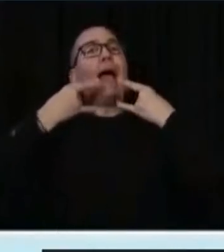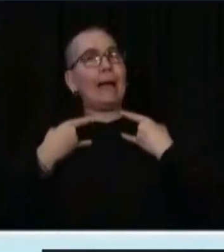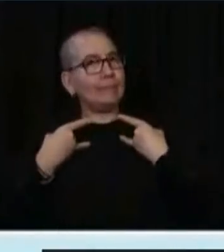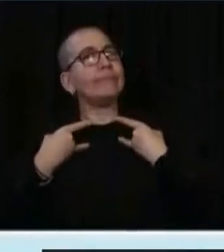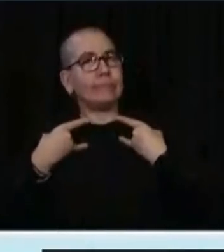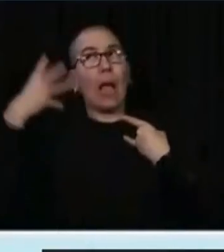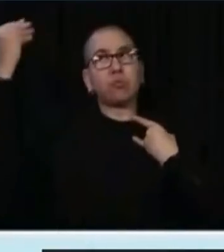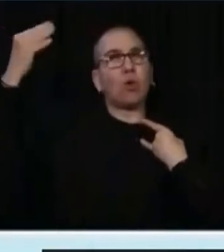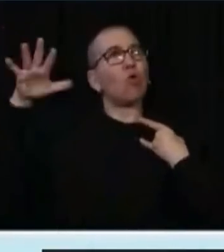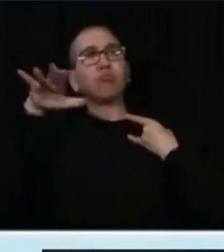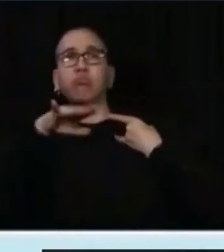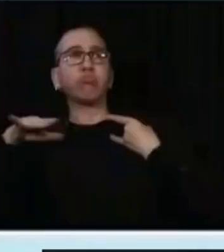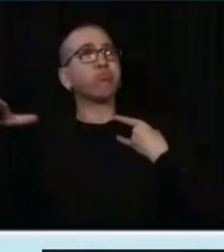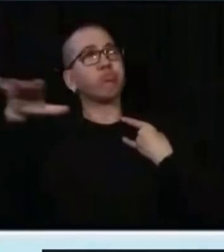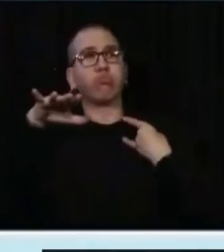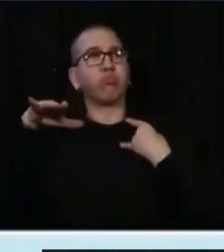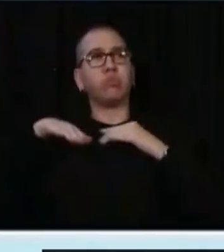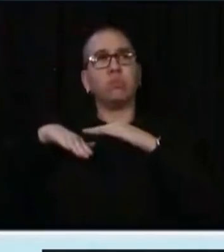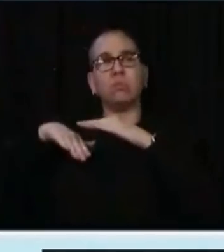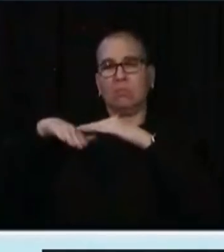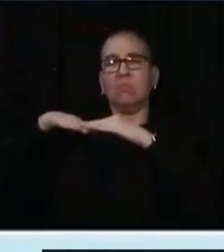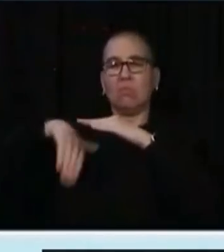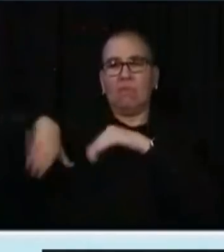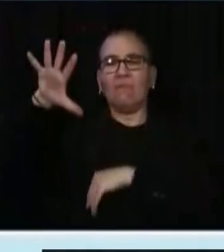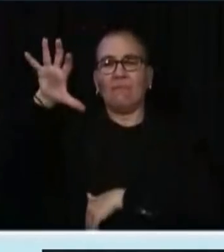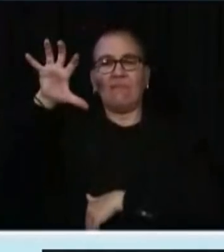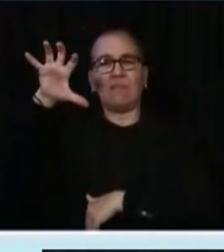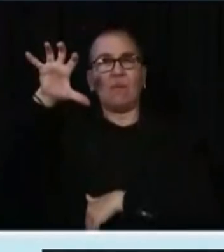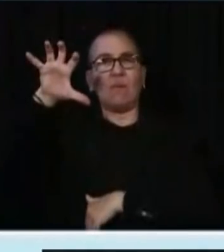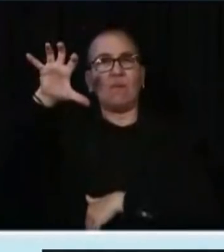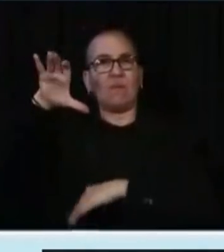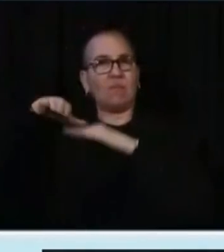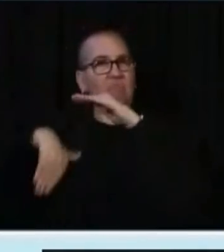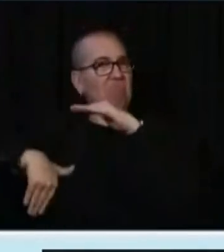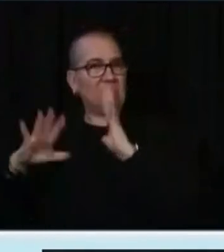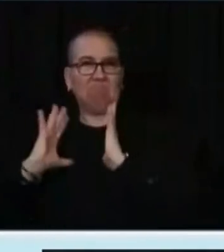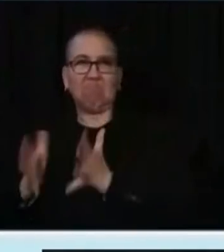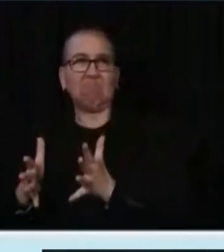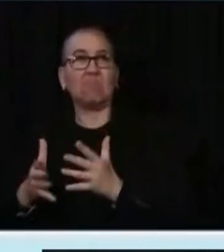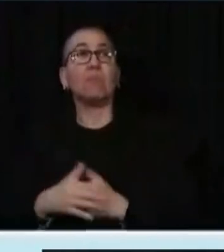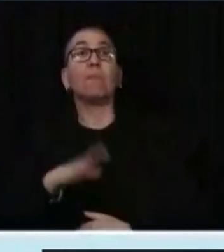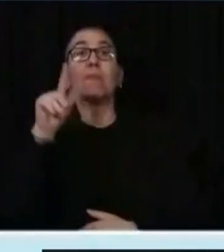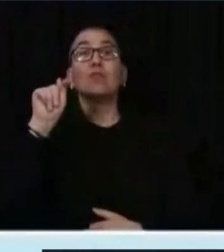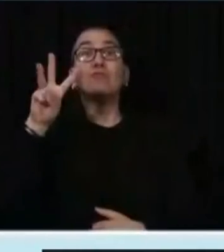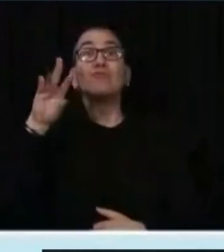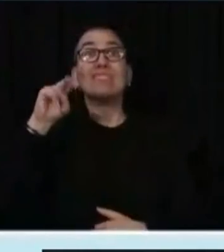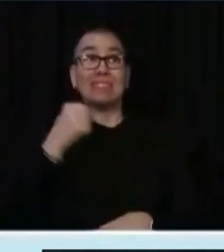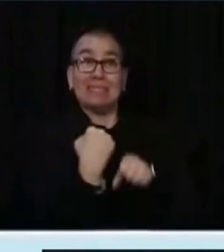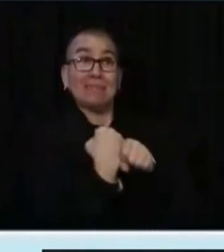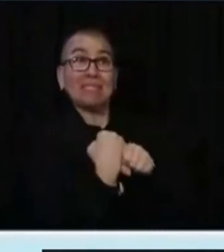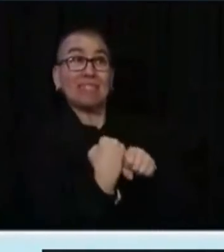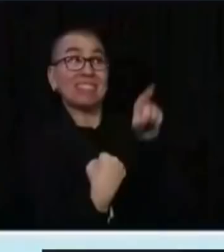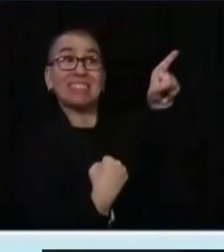NONEXISTENT IN THE SUMMER. IT MAKES PERFECT SENSE THAT WE SHOULD DO THAT WITH NO CAPACITY